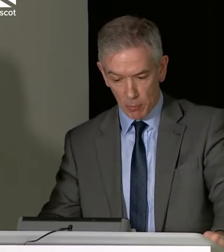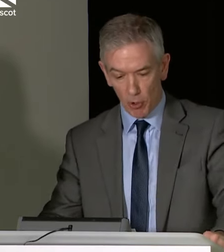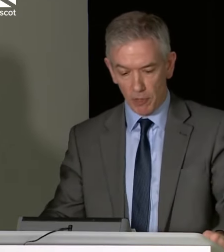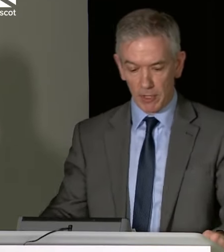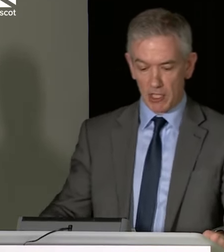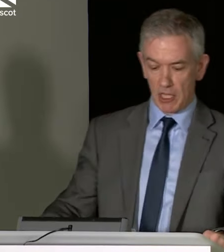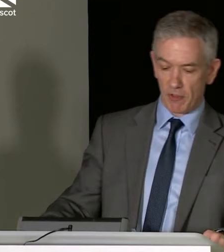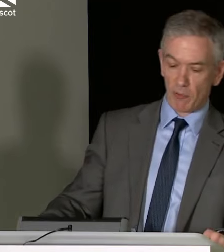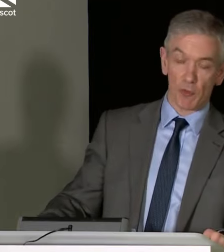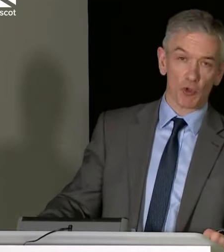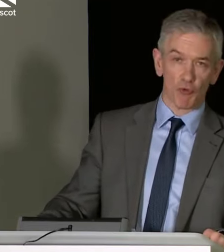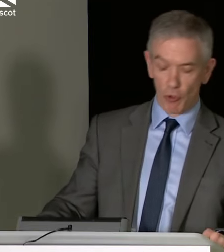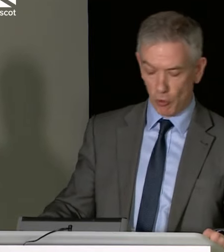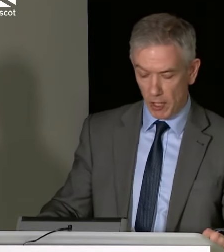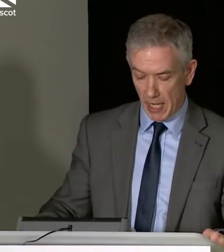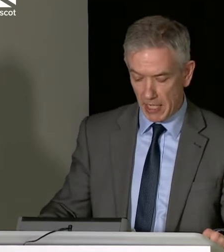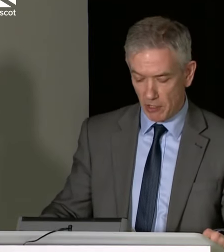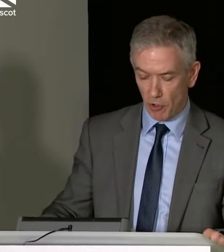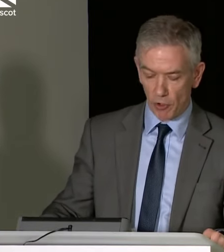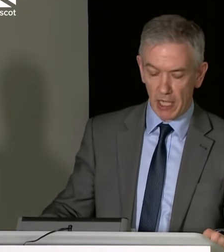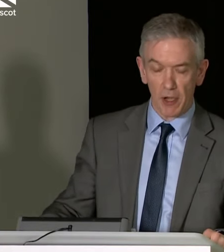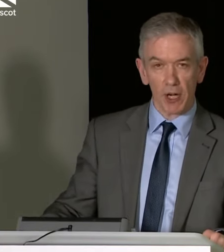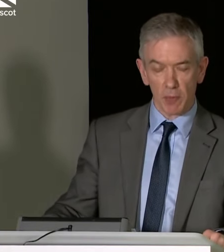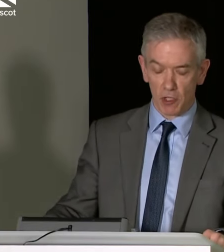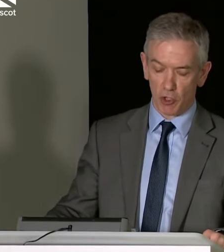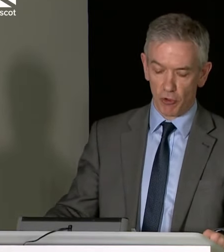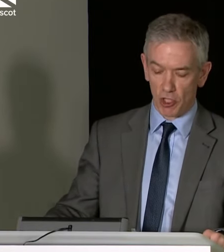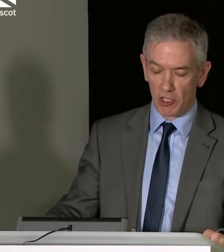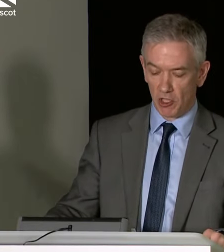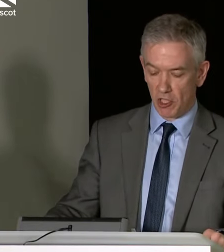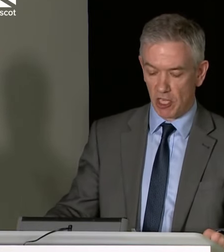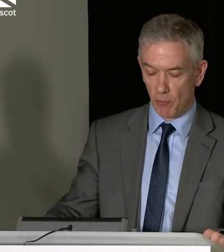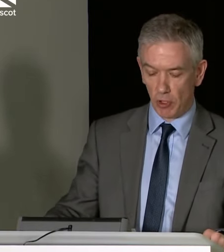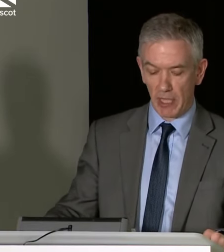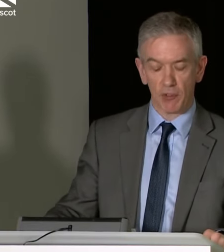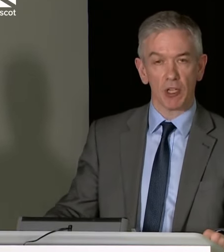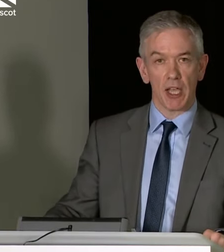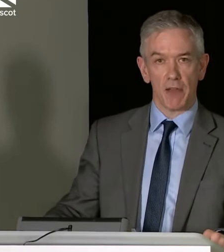upon them and serving some of the most rural areas of the UK our ambulance crews continues to save more lives every